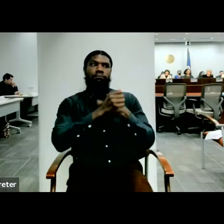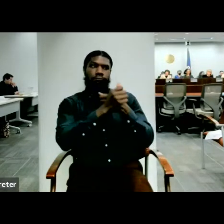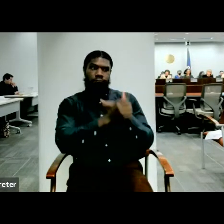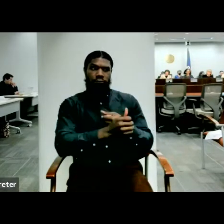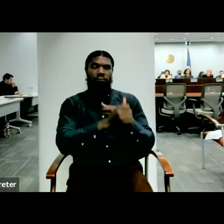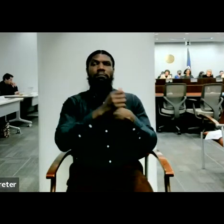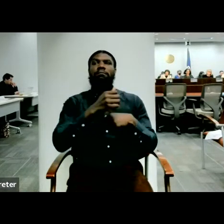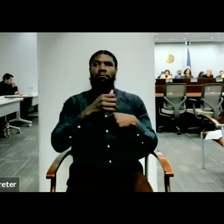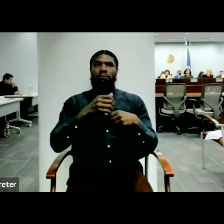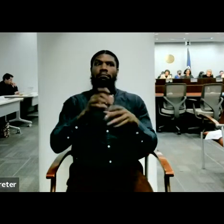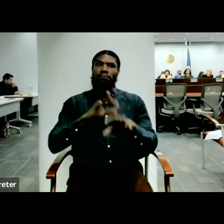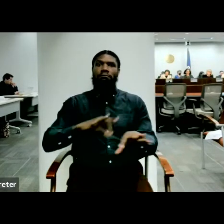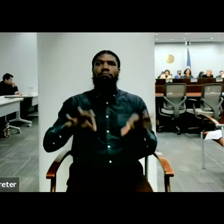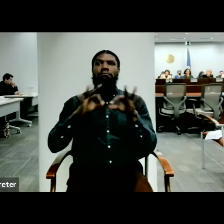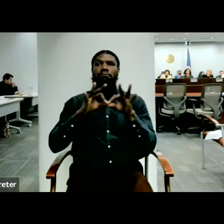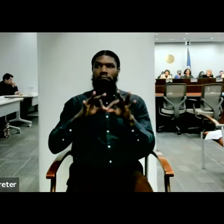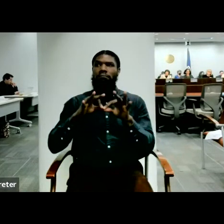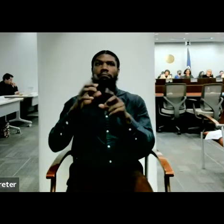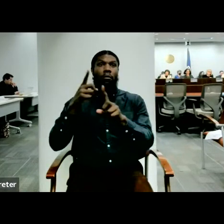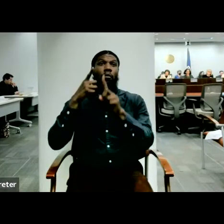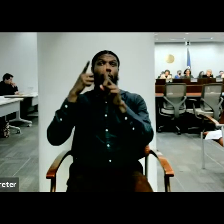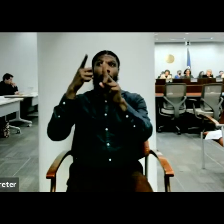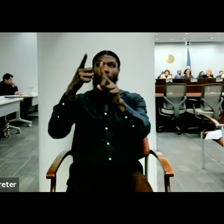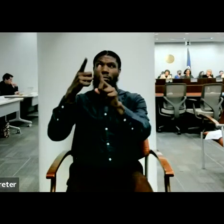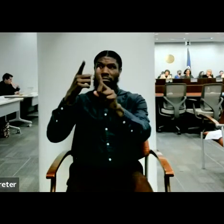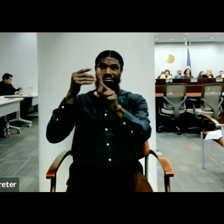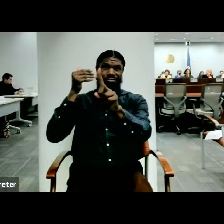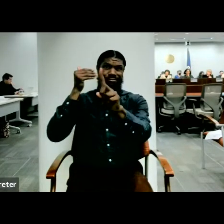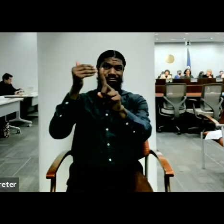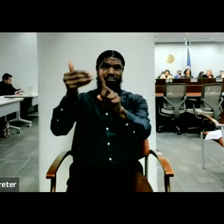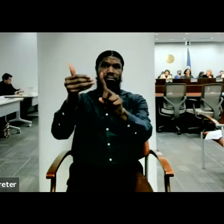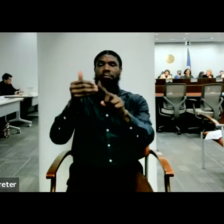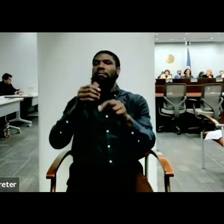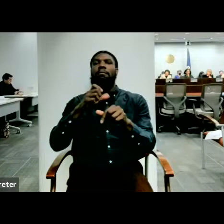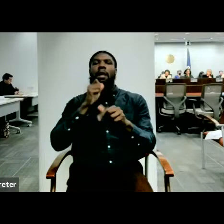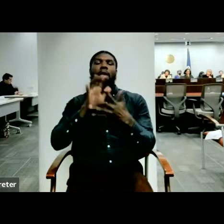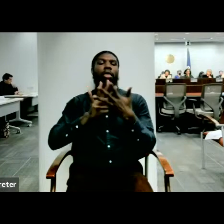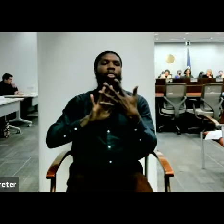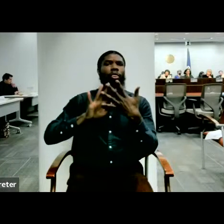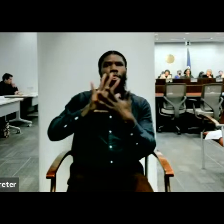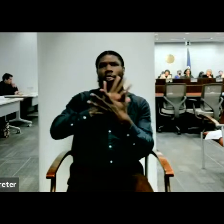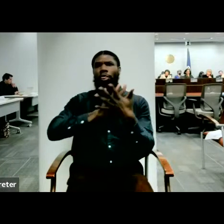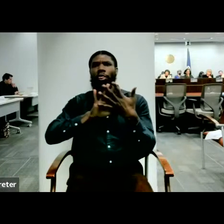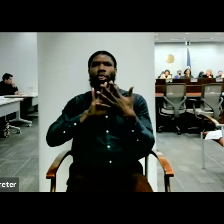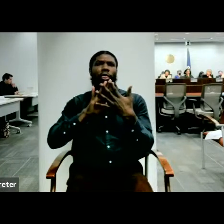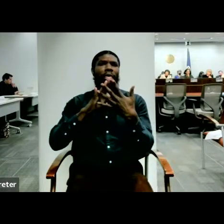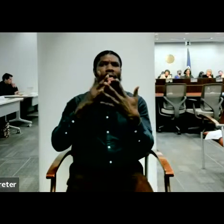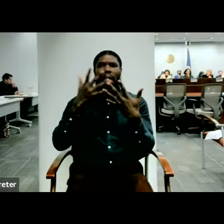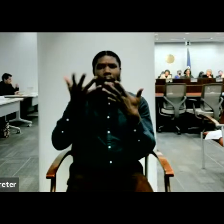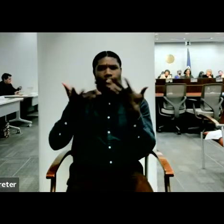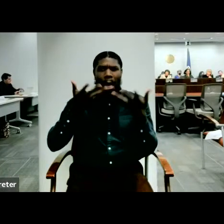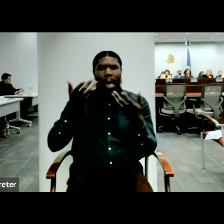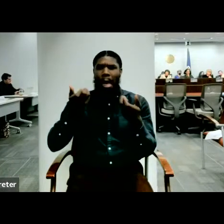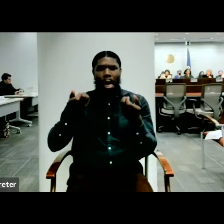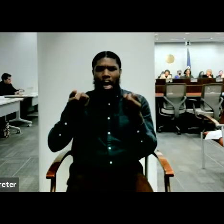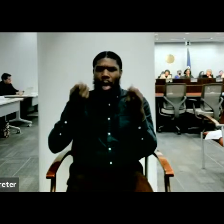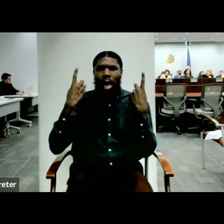that goal and is not ambiguous about what the expectations are and doesn't just put out sort of